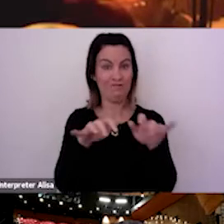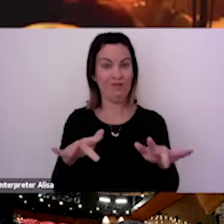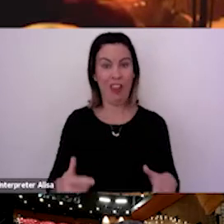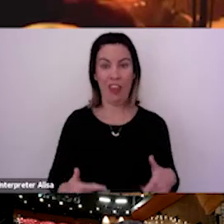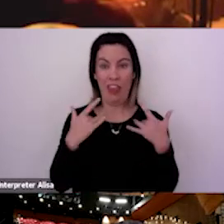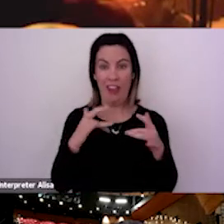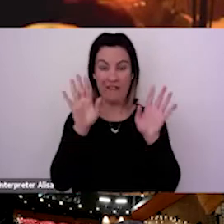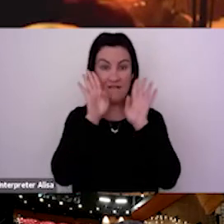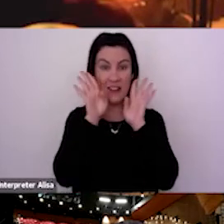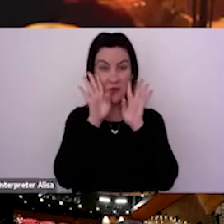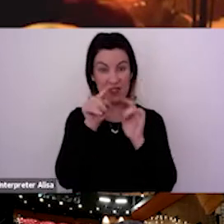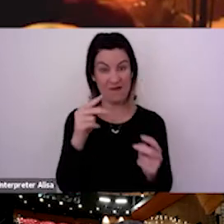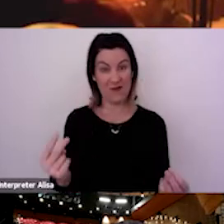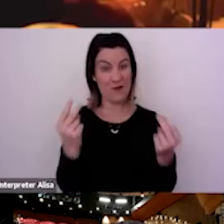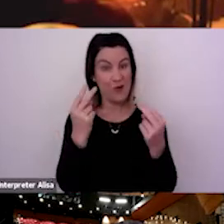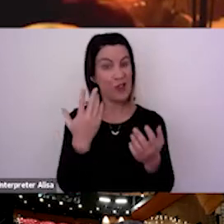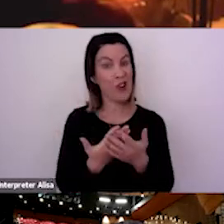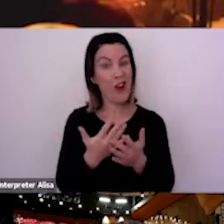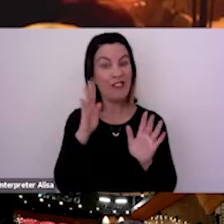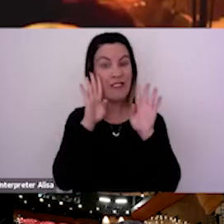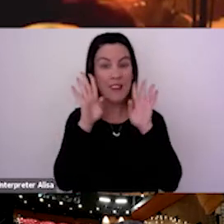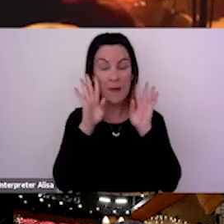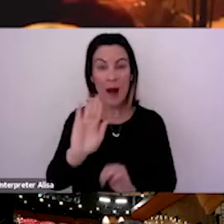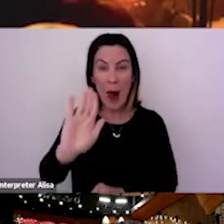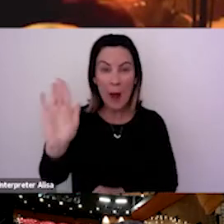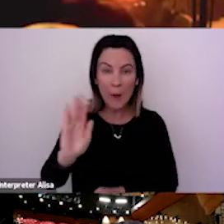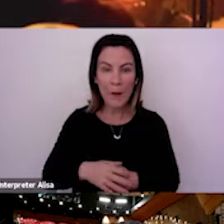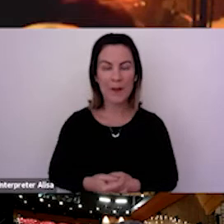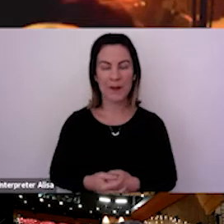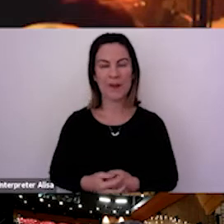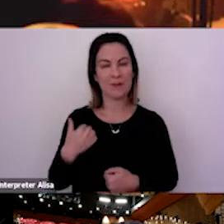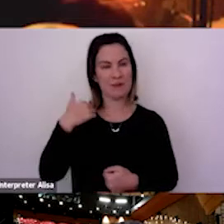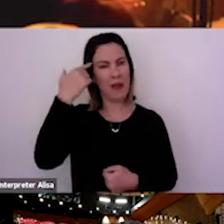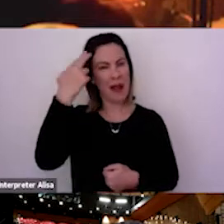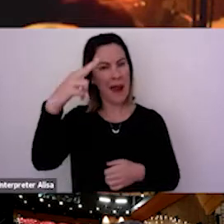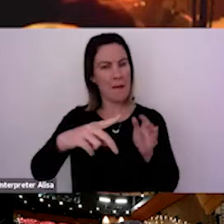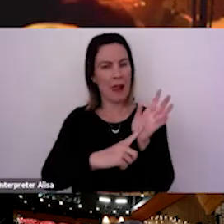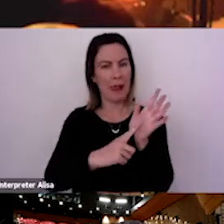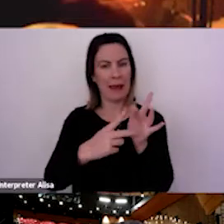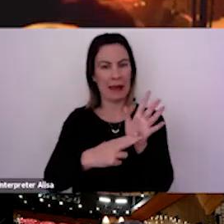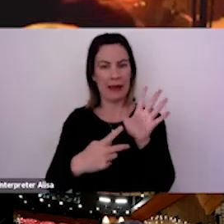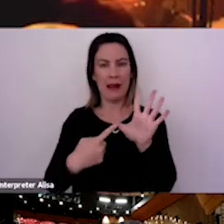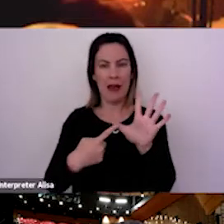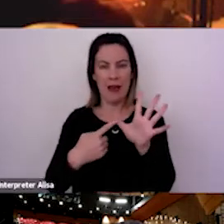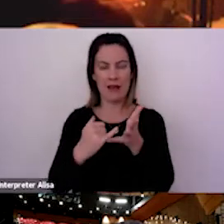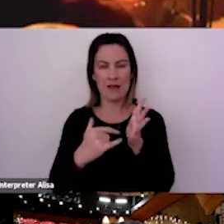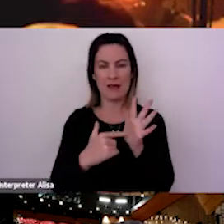are joining us from there, hello! My name is Lina Stein and I am a Research Associate at the Australia council for